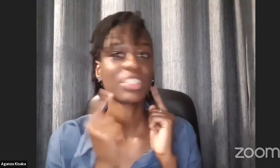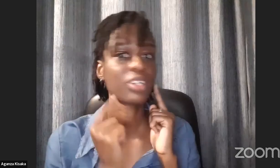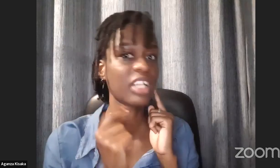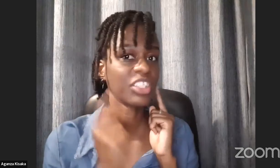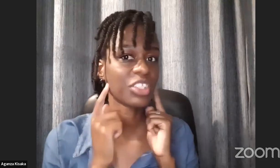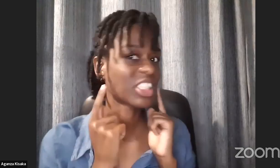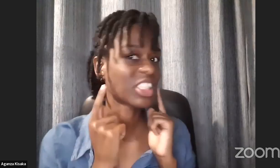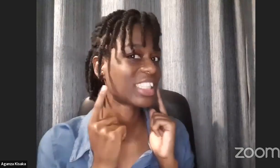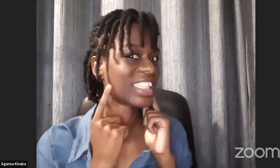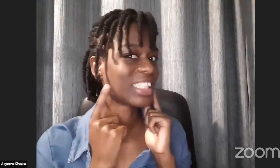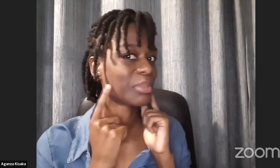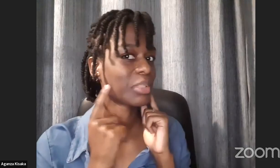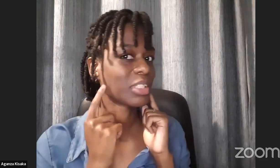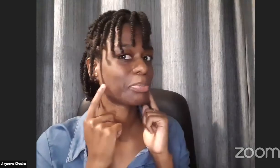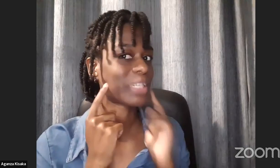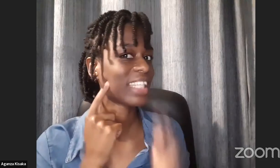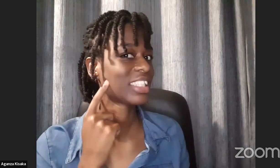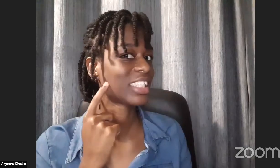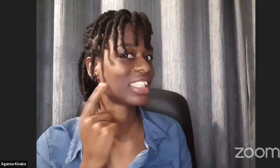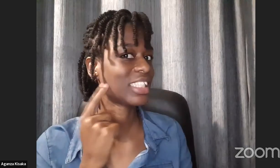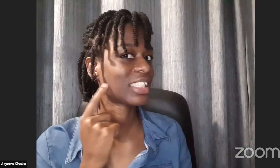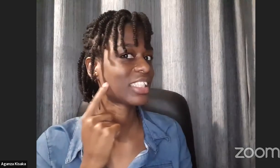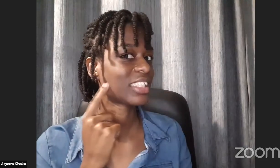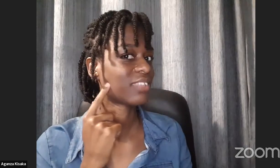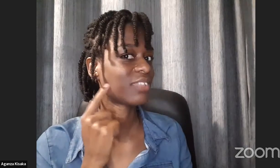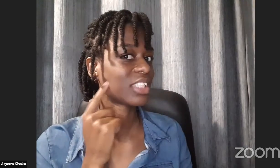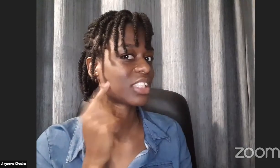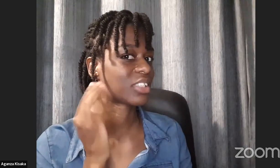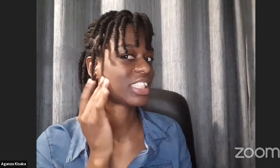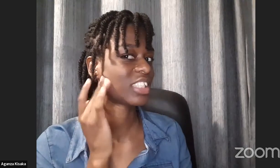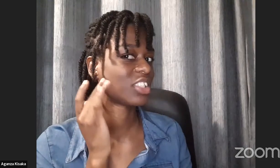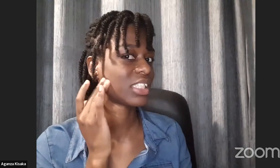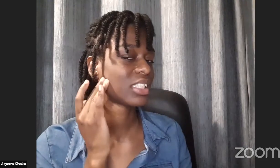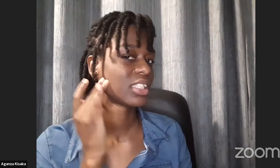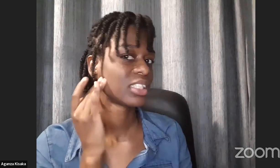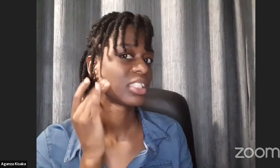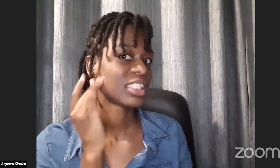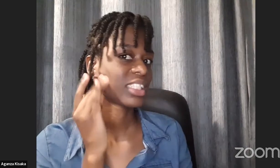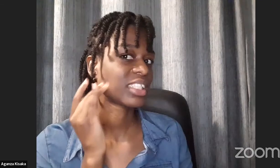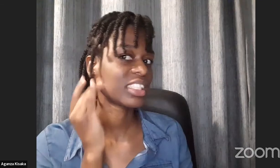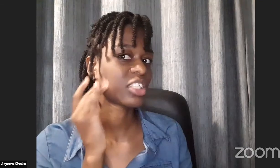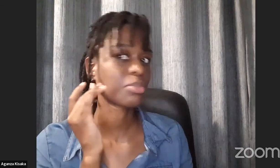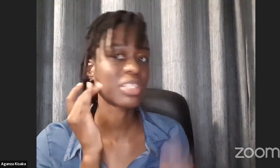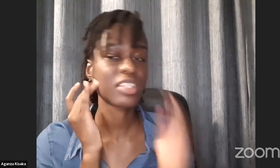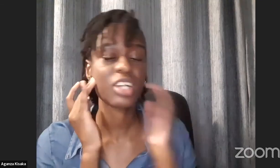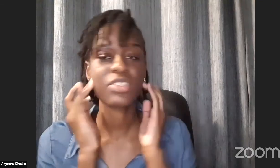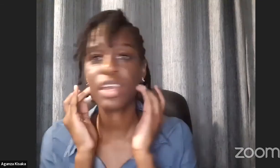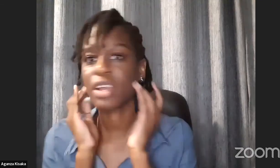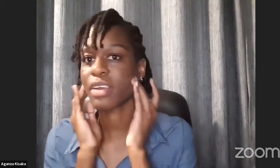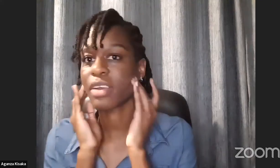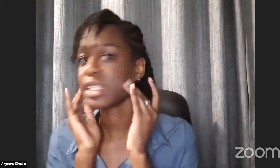So clench your jaw, you can bite your teeth so you can feel the clenched jaw and then just massage that area.